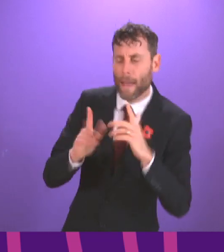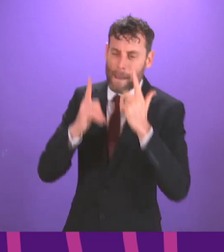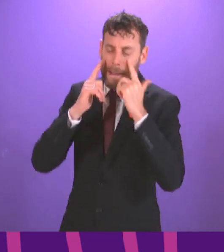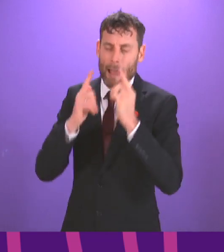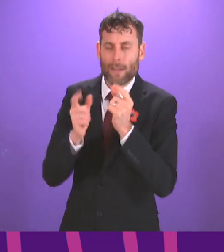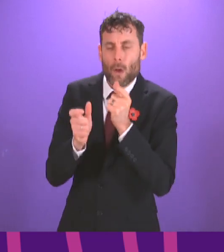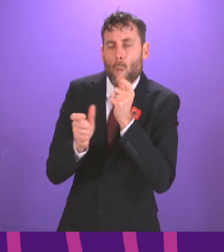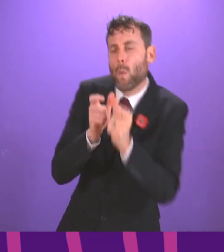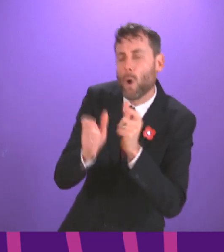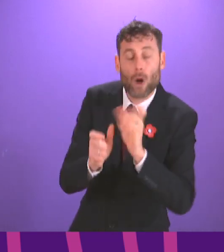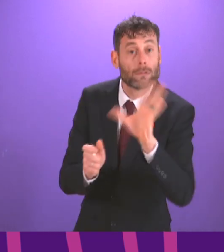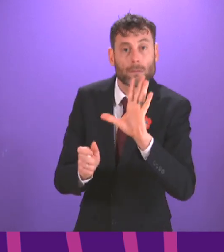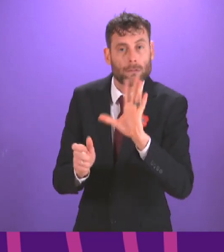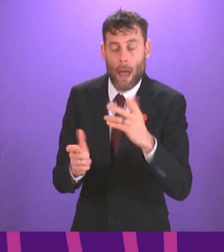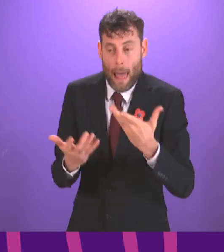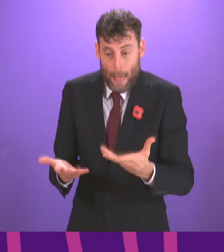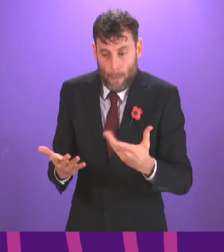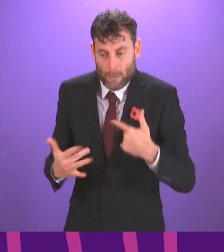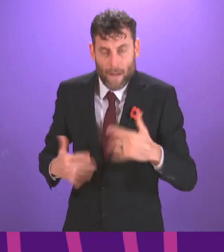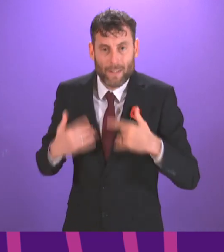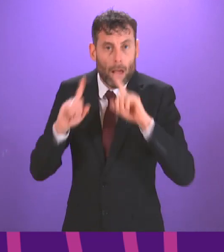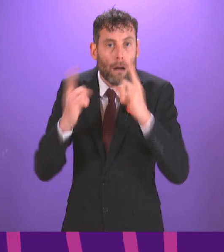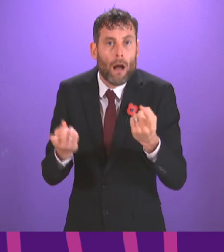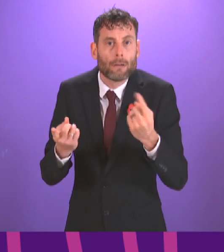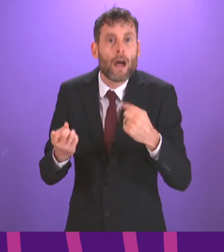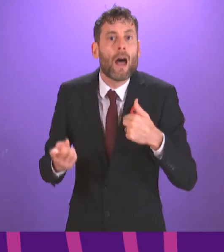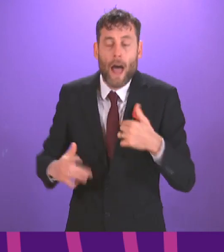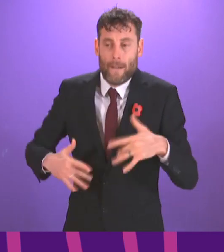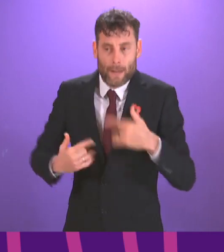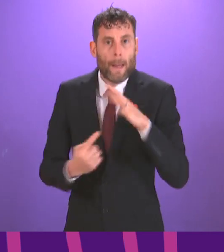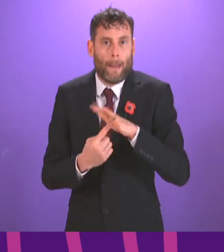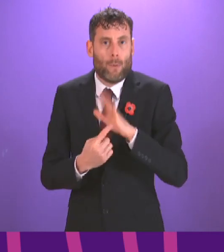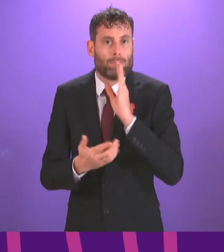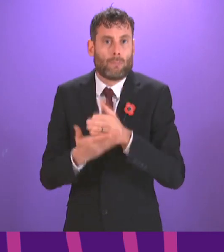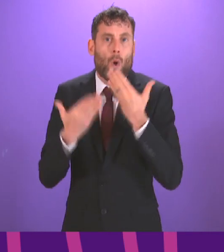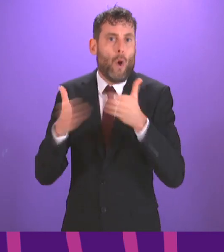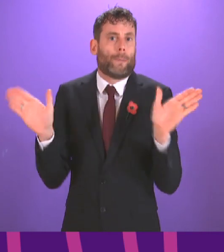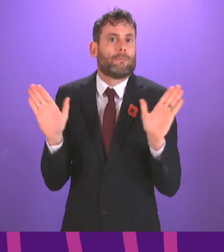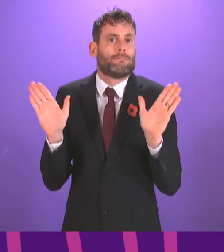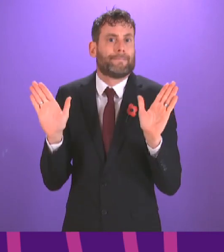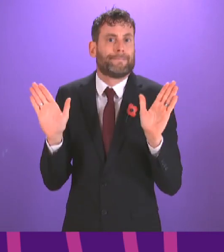do not have the capacity to do that at the moment—but am trying to be as frank as possible.